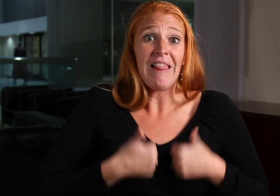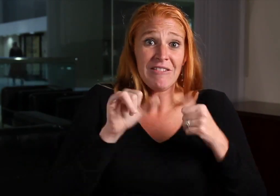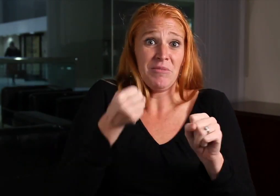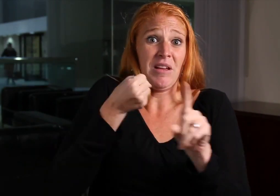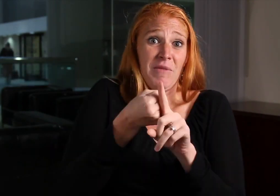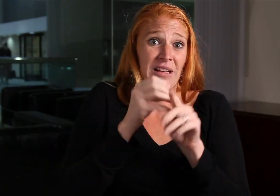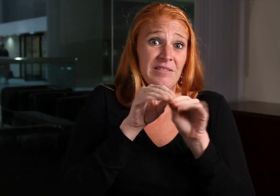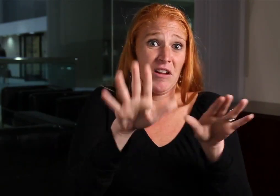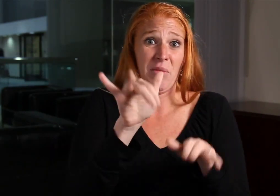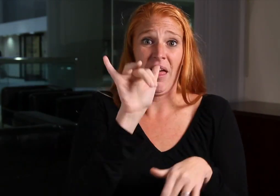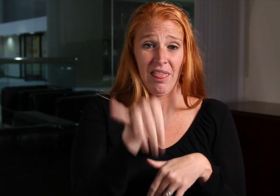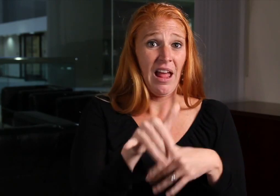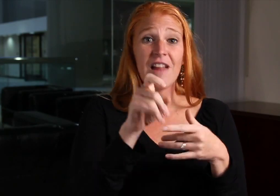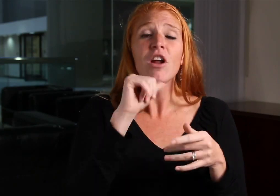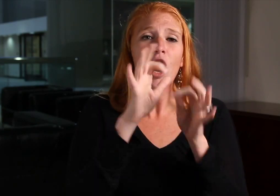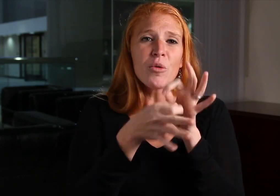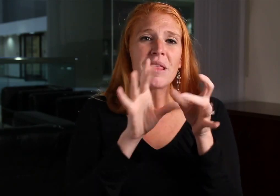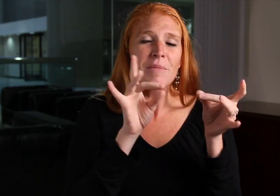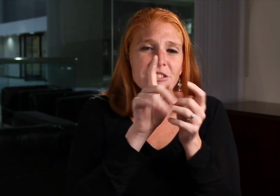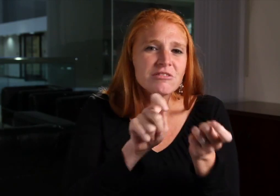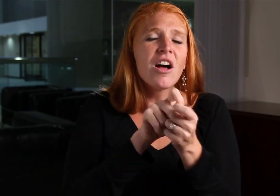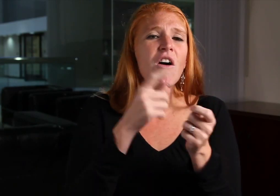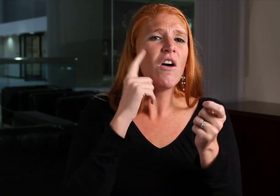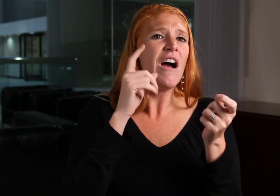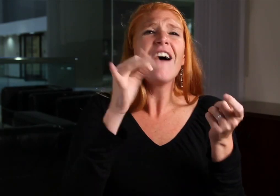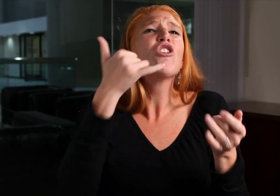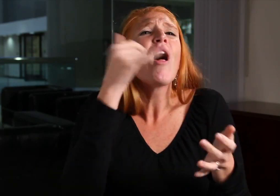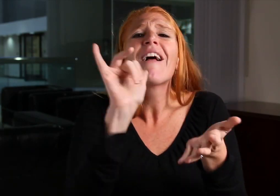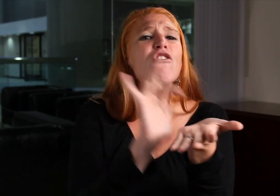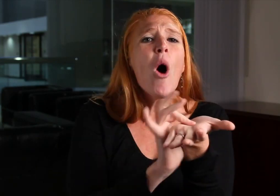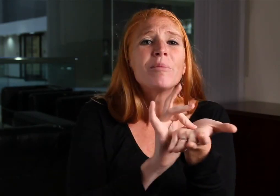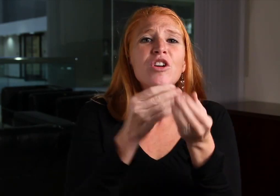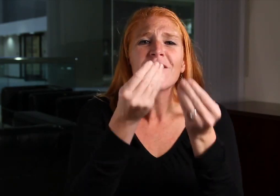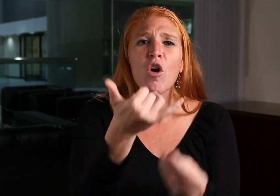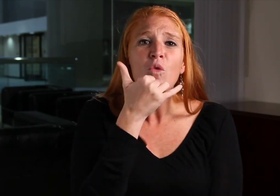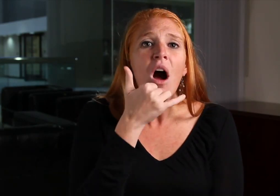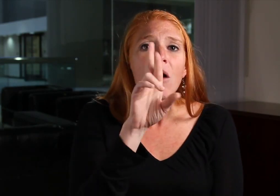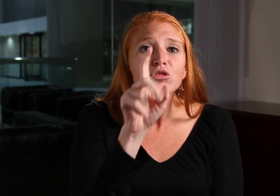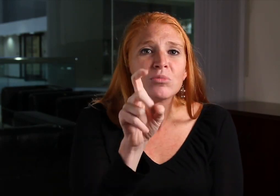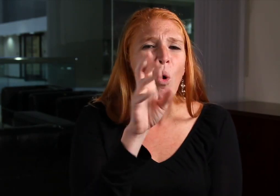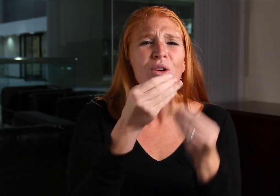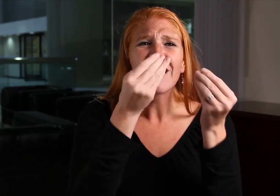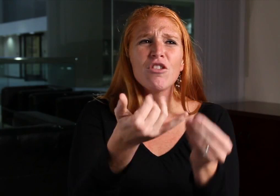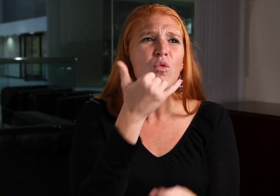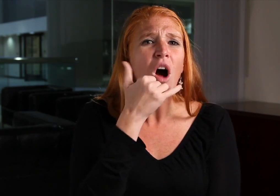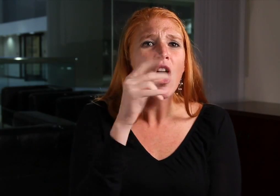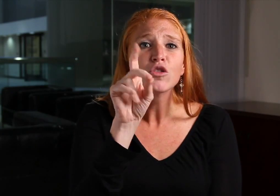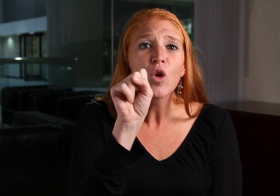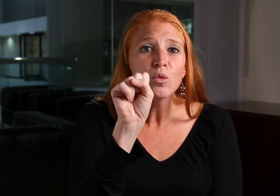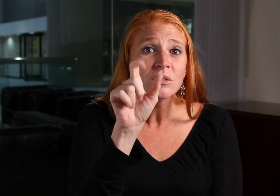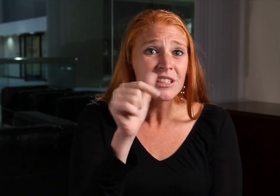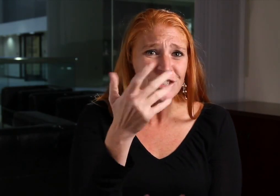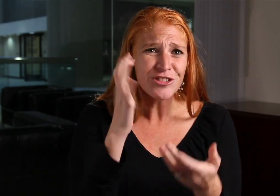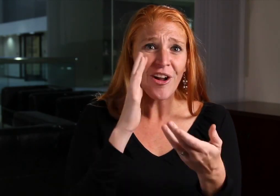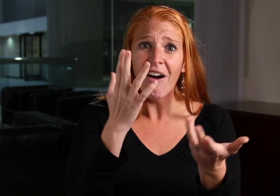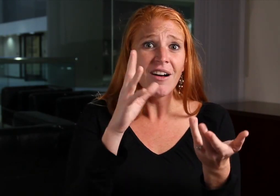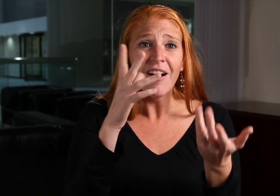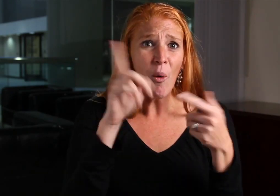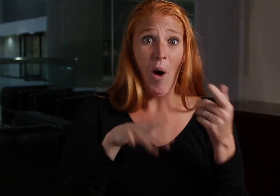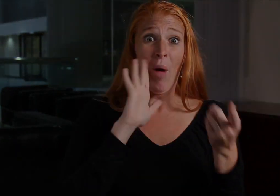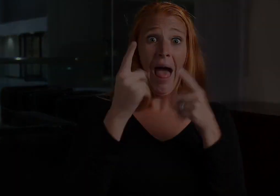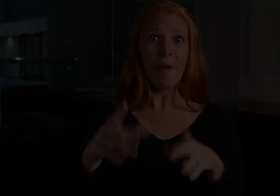pharmacy and you give the wrong prescription or the wrong dosage...?